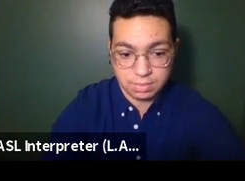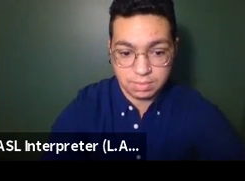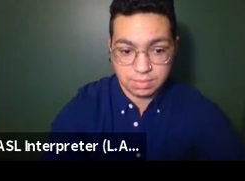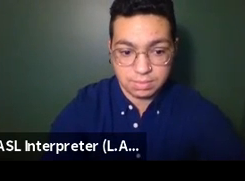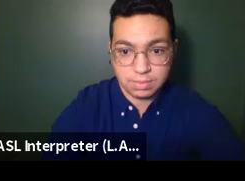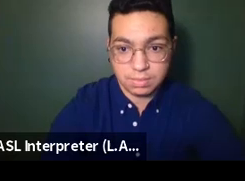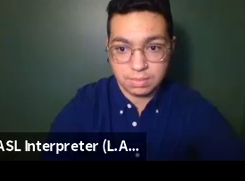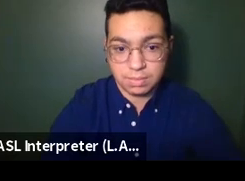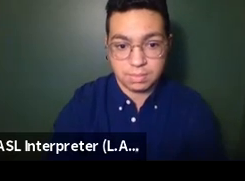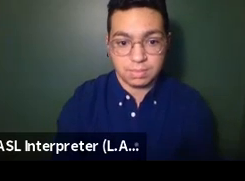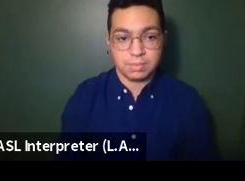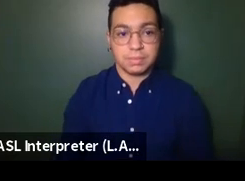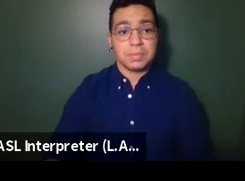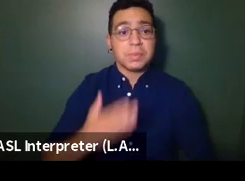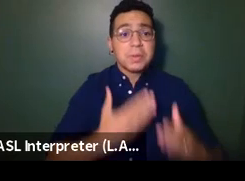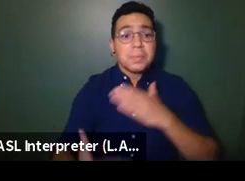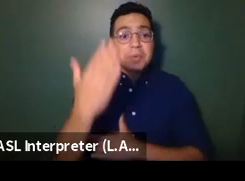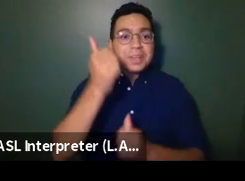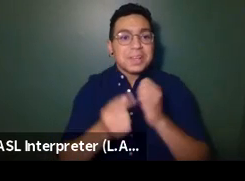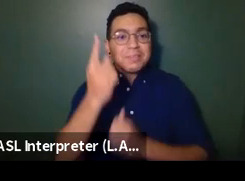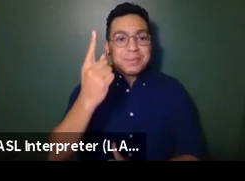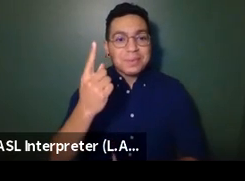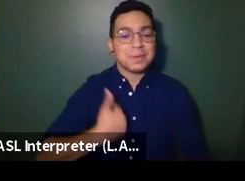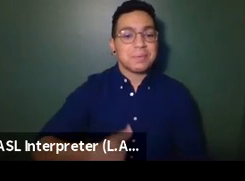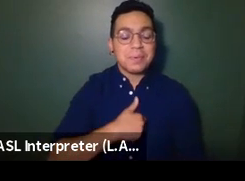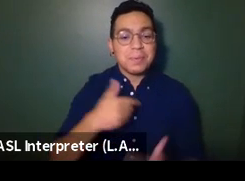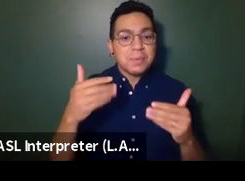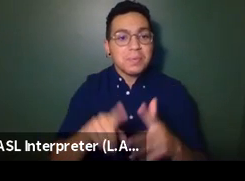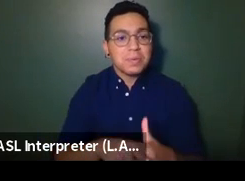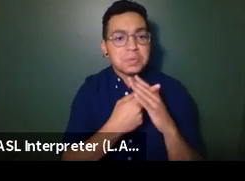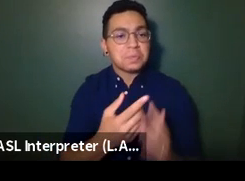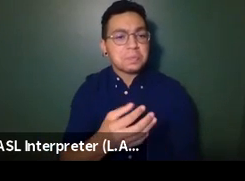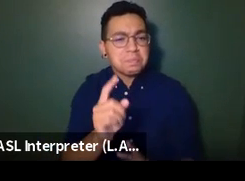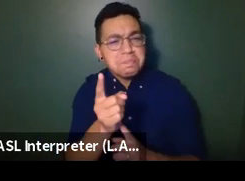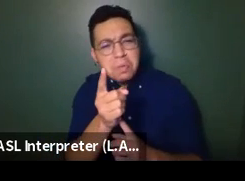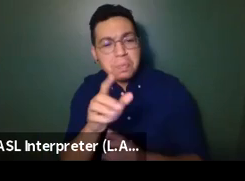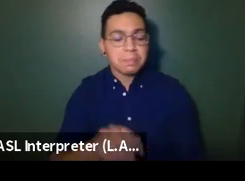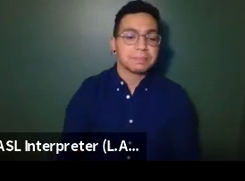Jeff Crawford: Morning everybody. Welcome, we're gonna get started in a moment. Jeff Crawford: Letting everybody else join in.